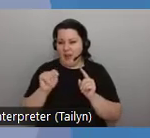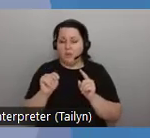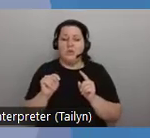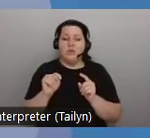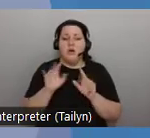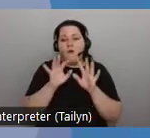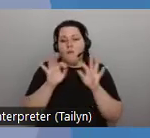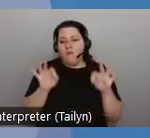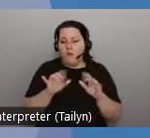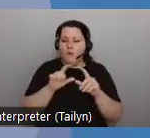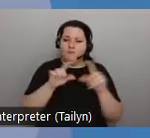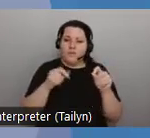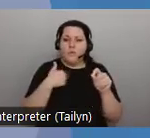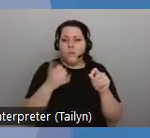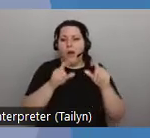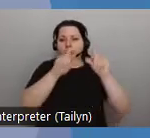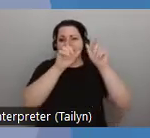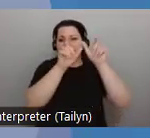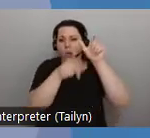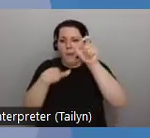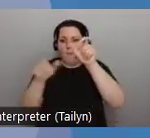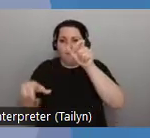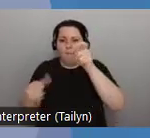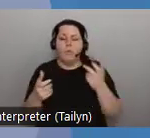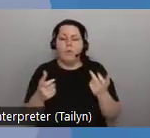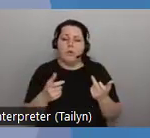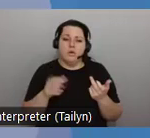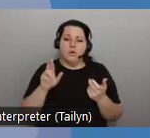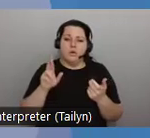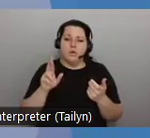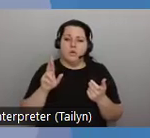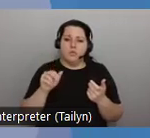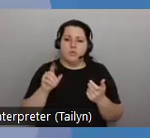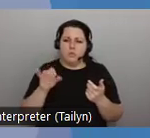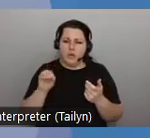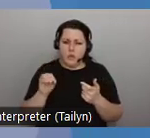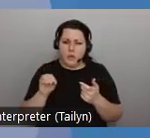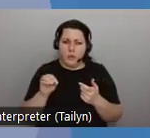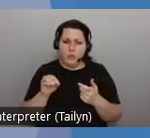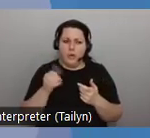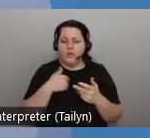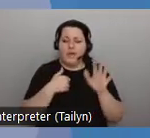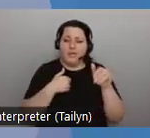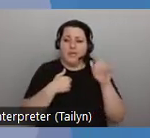document longer but it makes it a lot easier. So keep that in mind. Again when you are setting up a